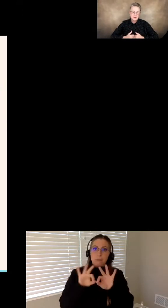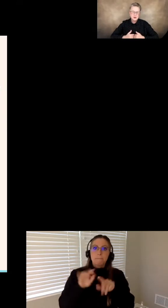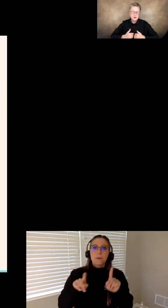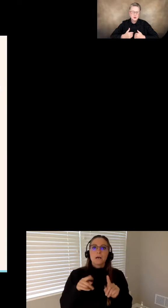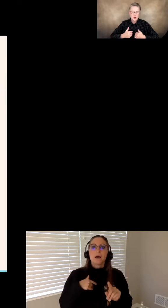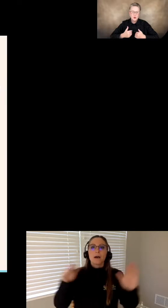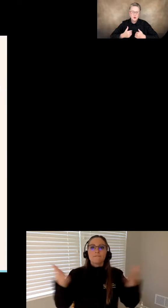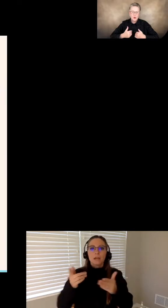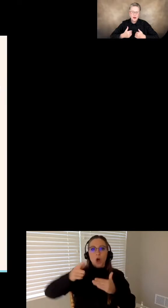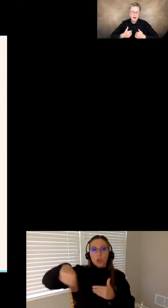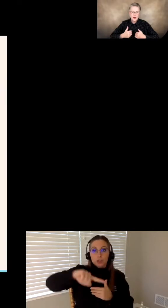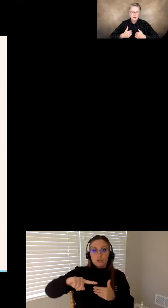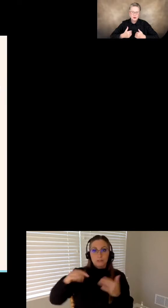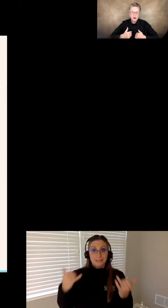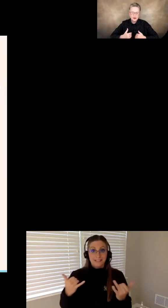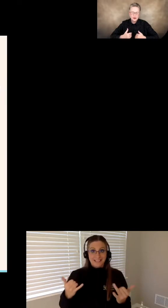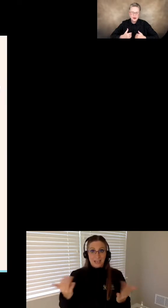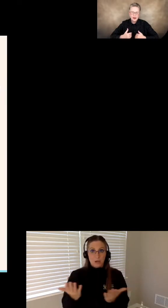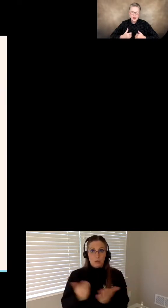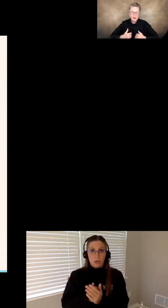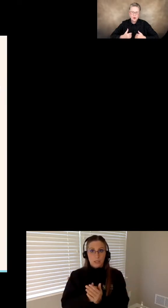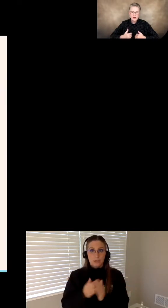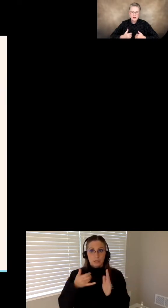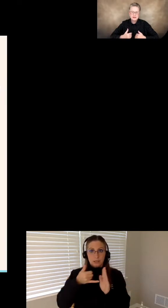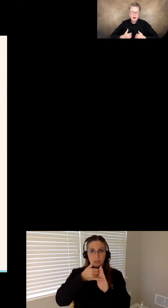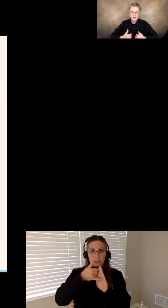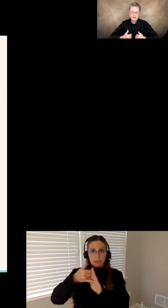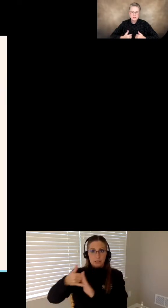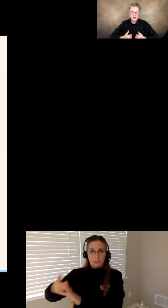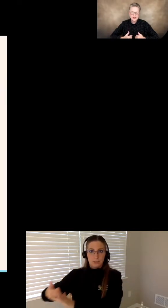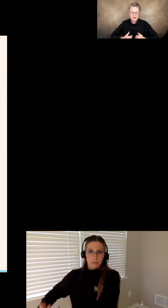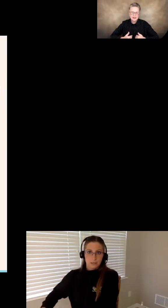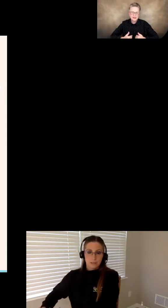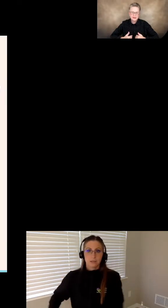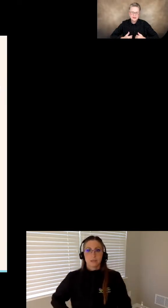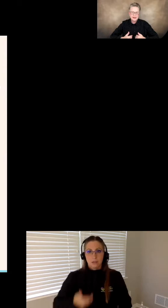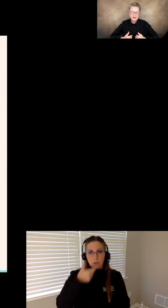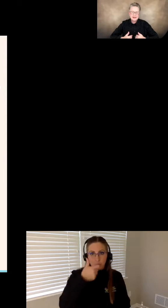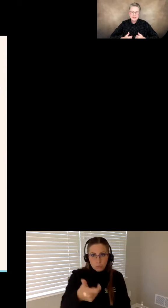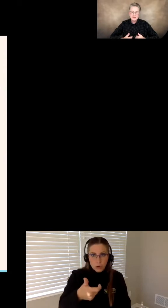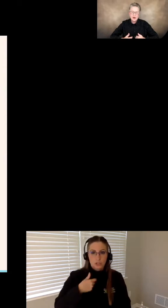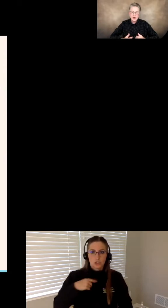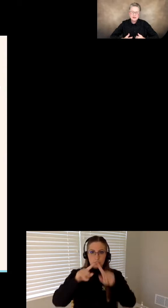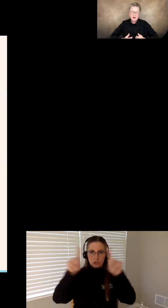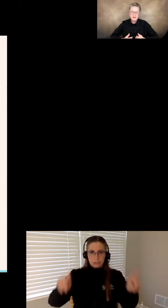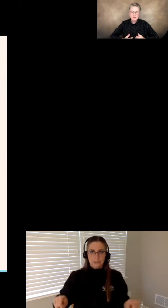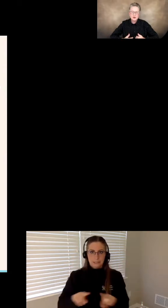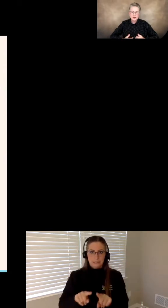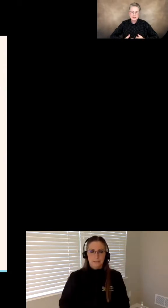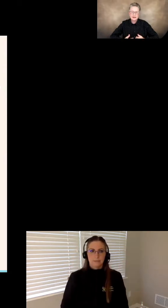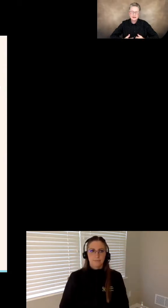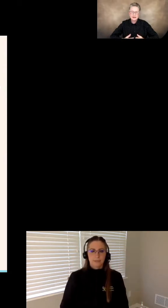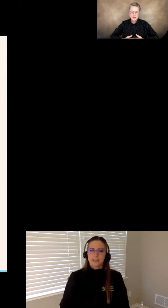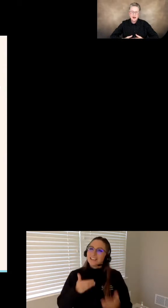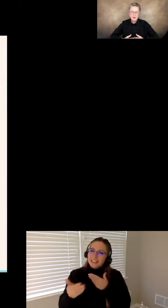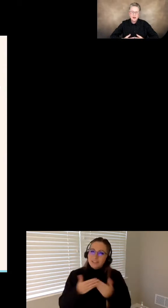to look at what is on the screen and even though it's on the screen, I want you to